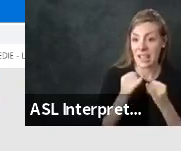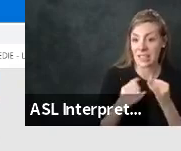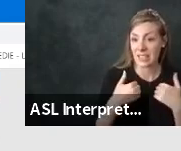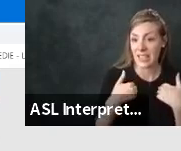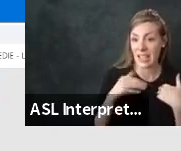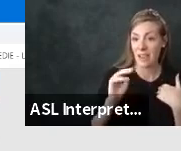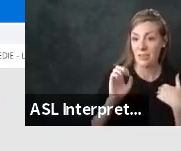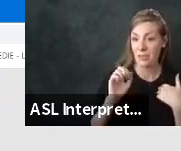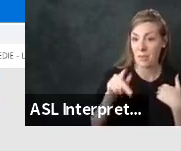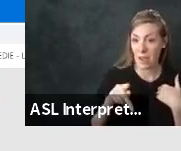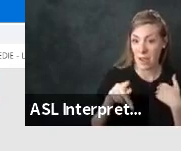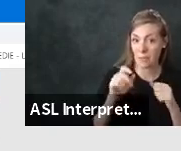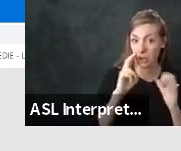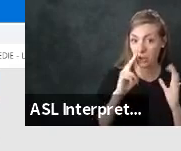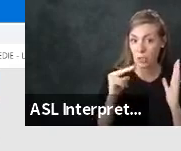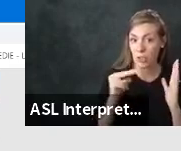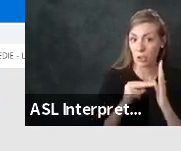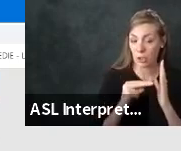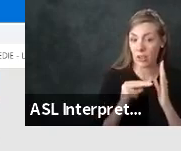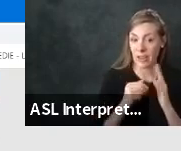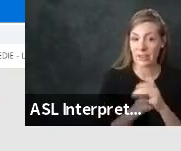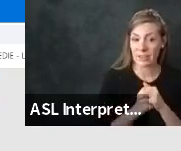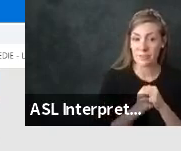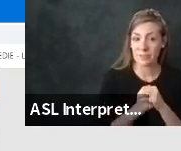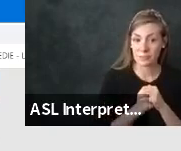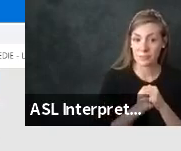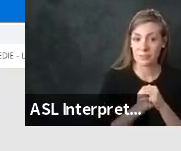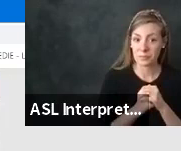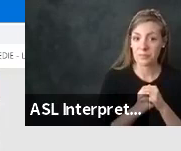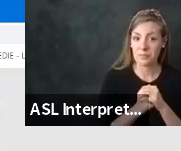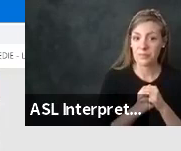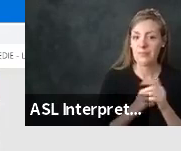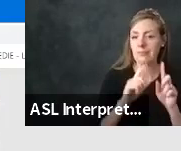look at that has the different testing options.